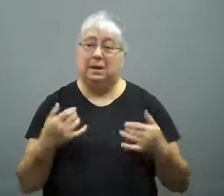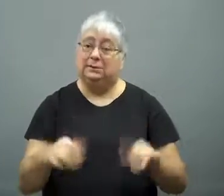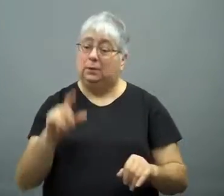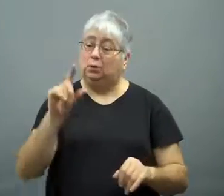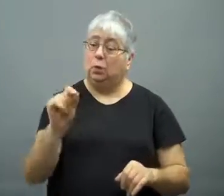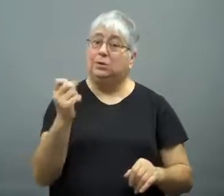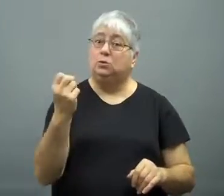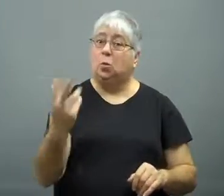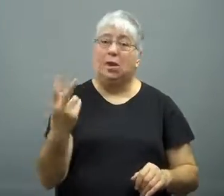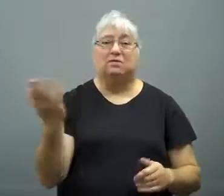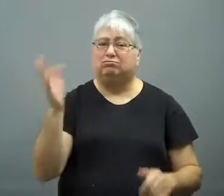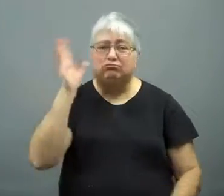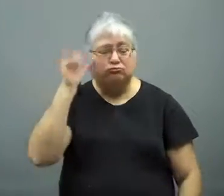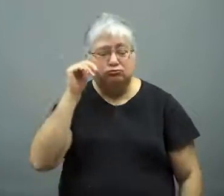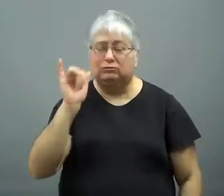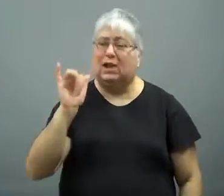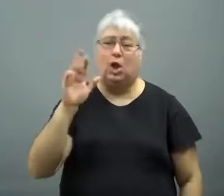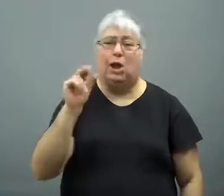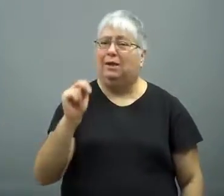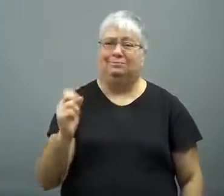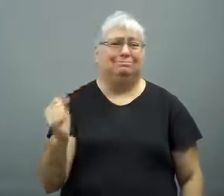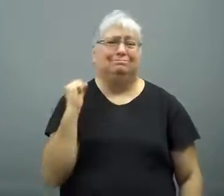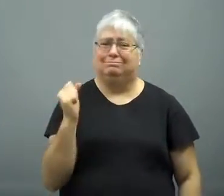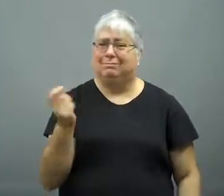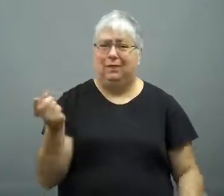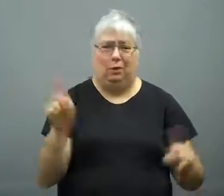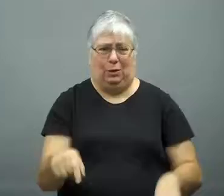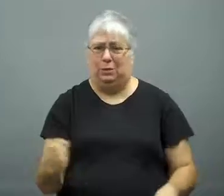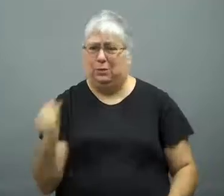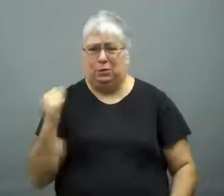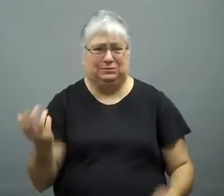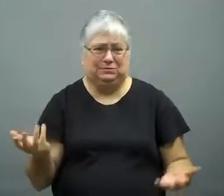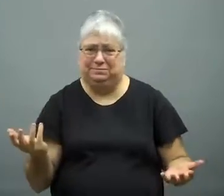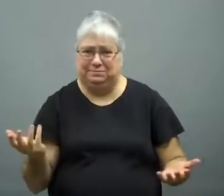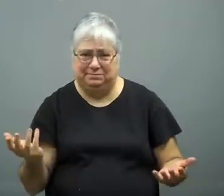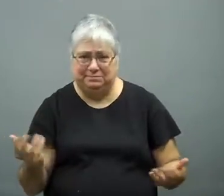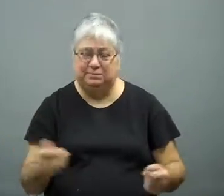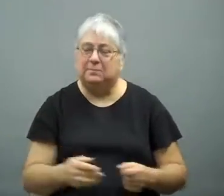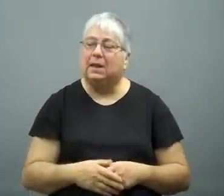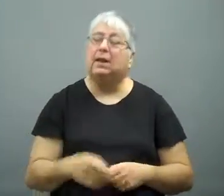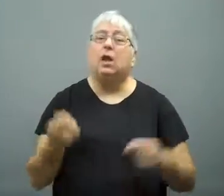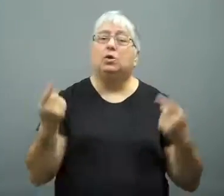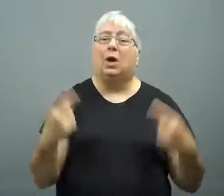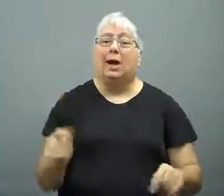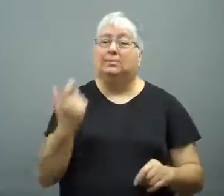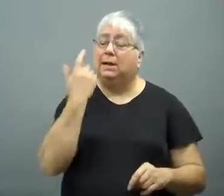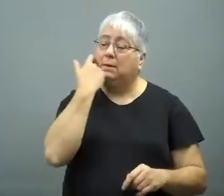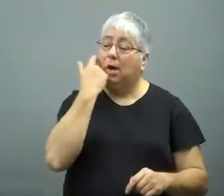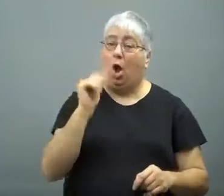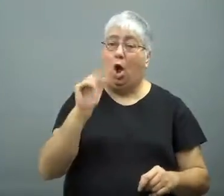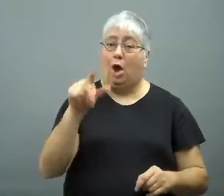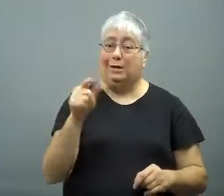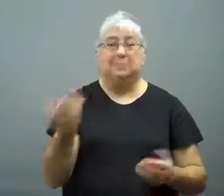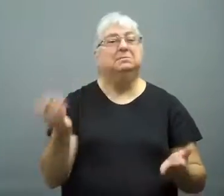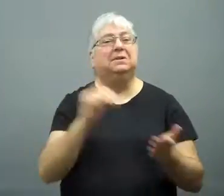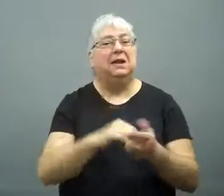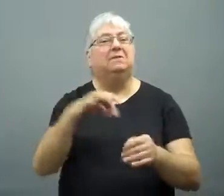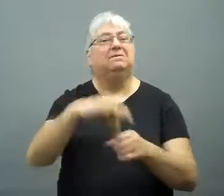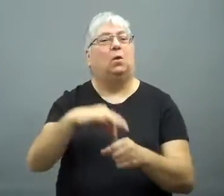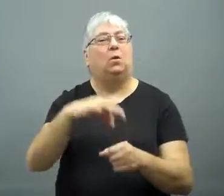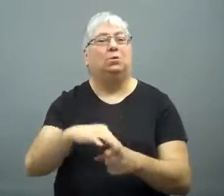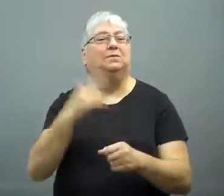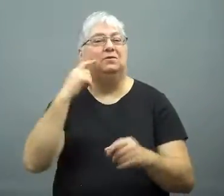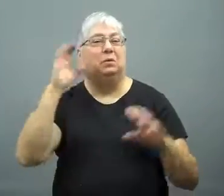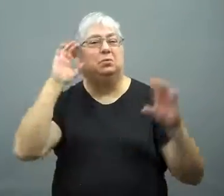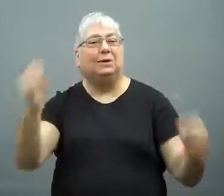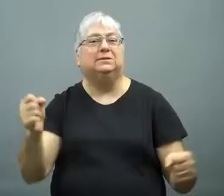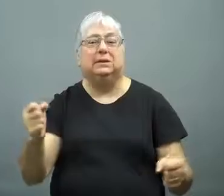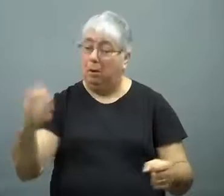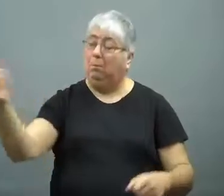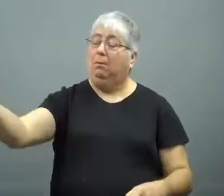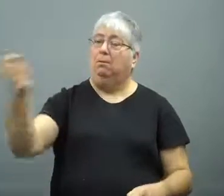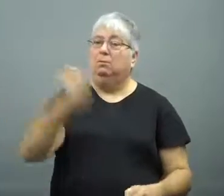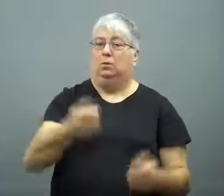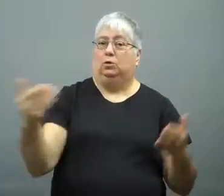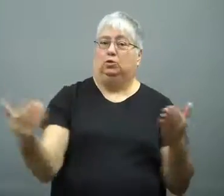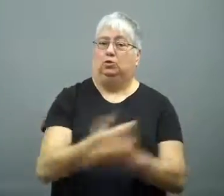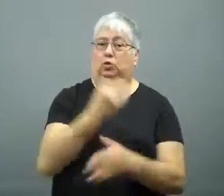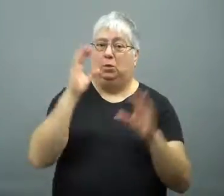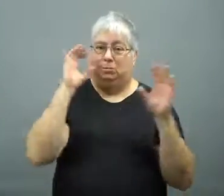As late as 2012, Iran refused to come to an agreement.